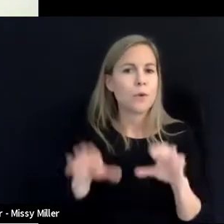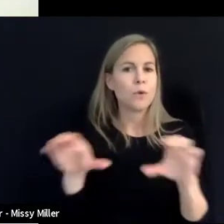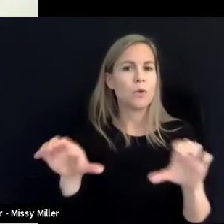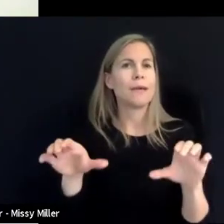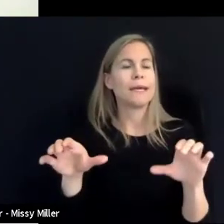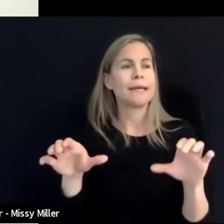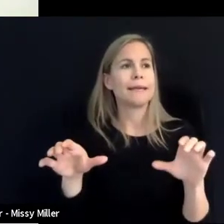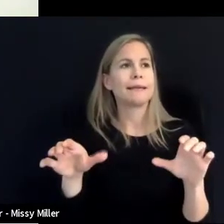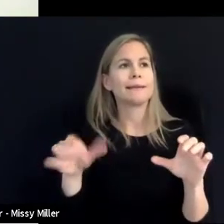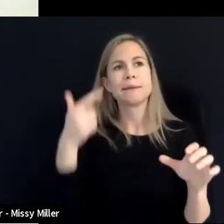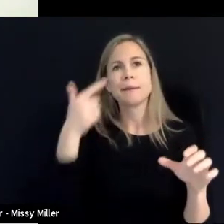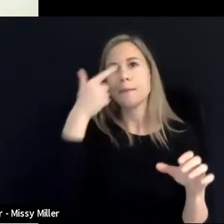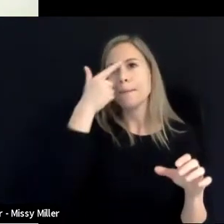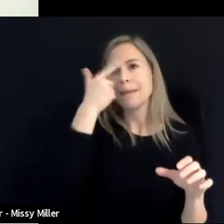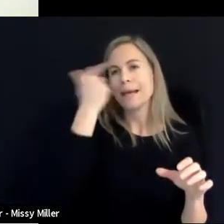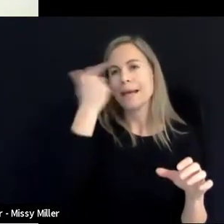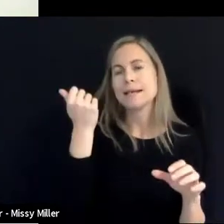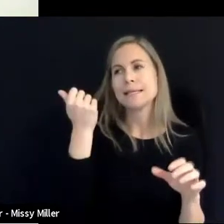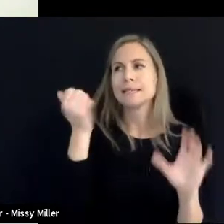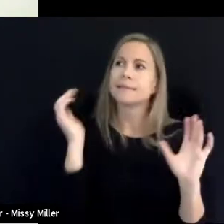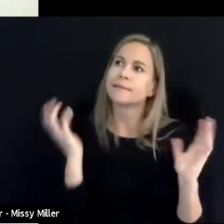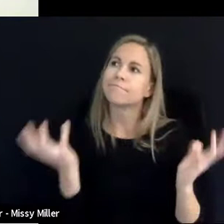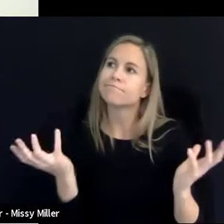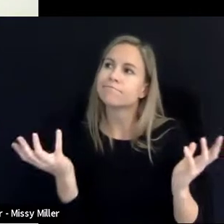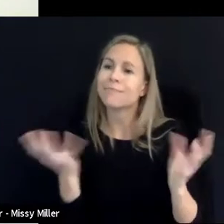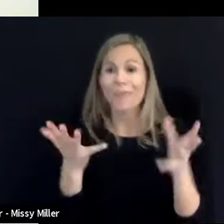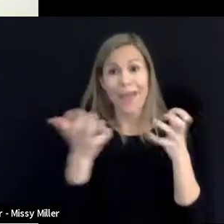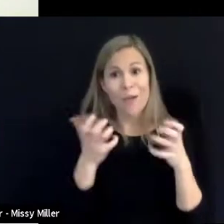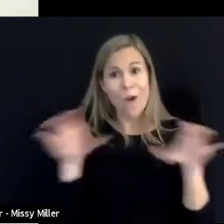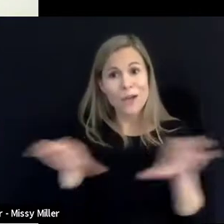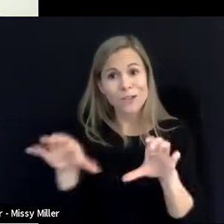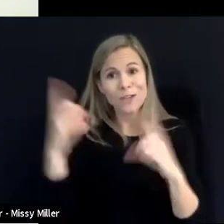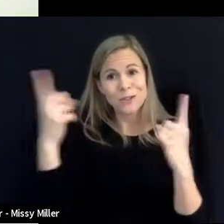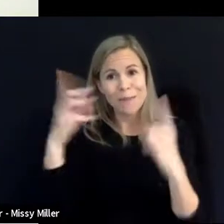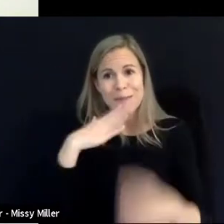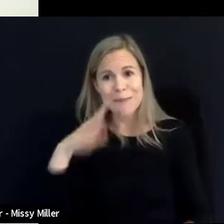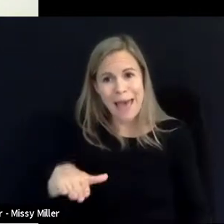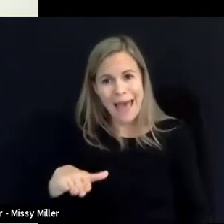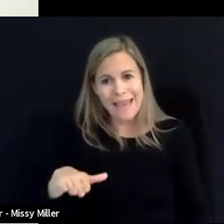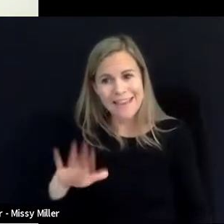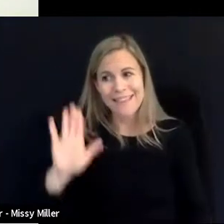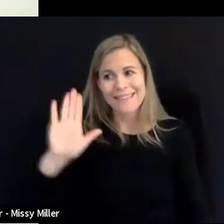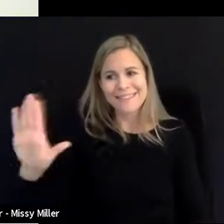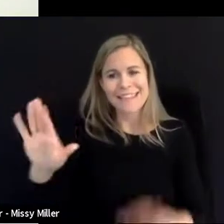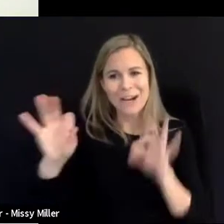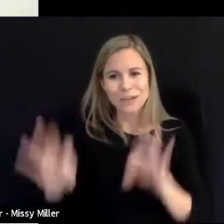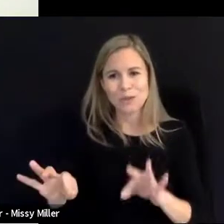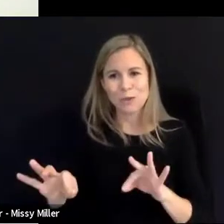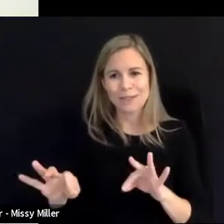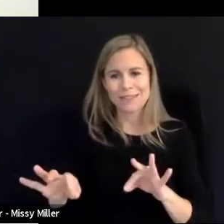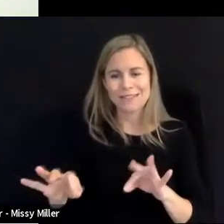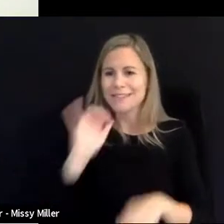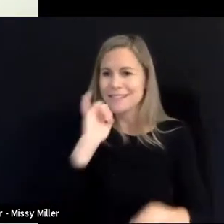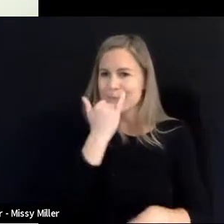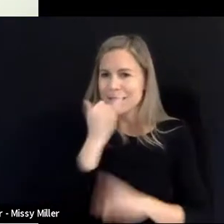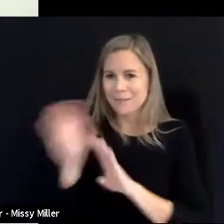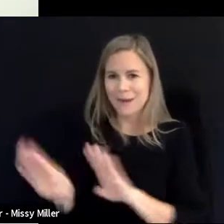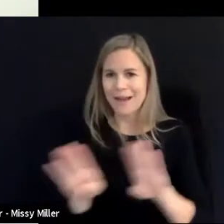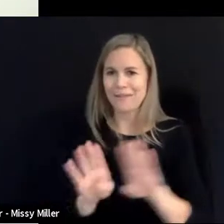because they want to do something bad, okay? It becomes a misbehavior. Most other behaviors that our kids,